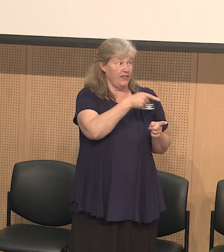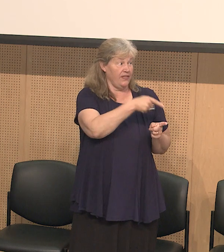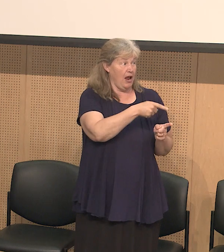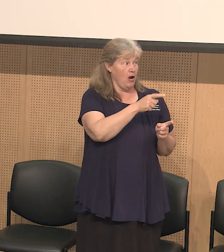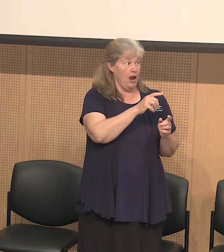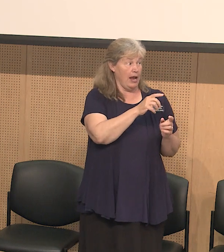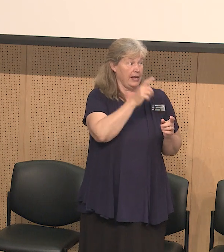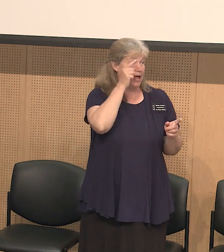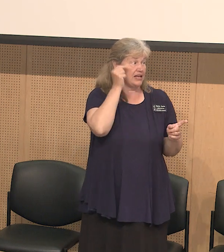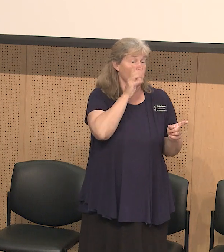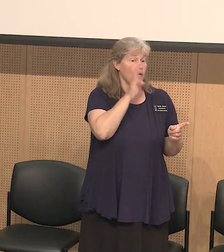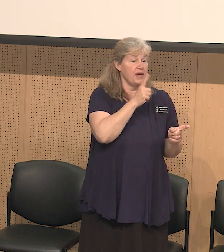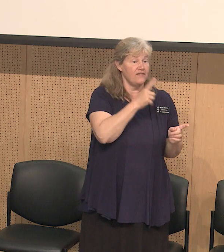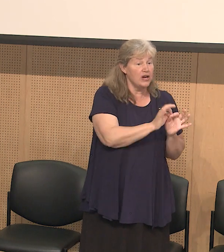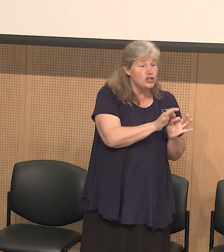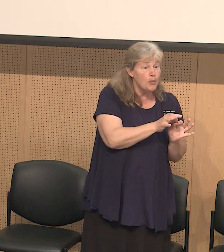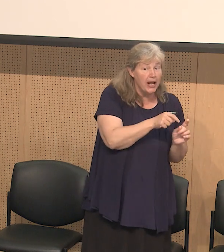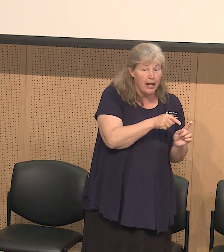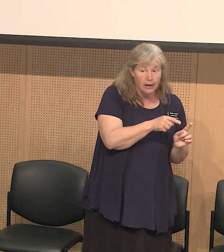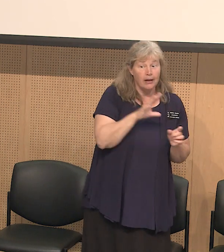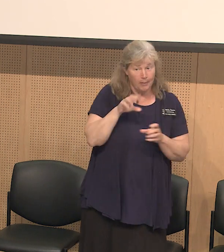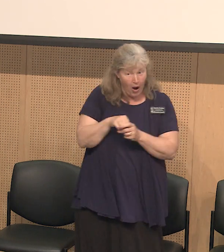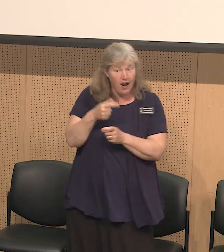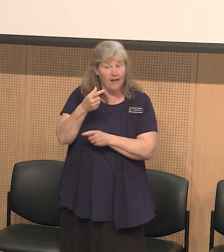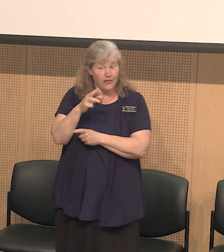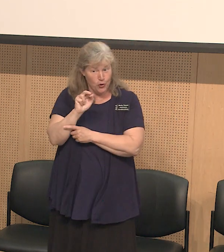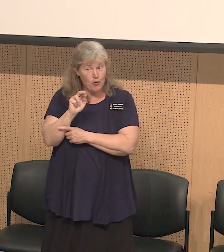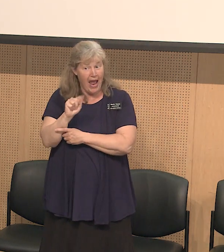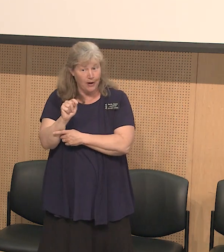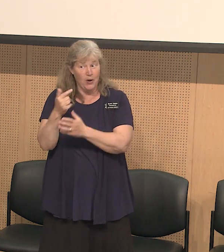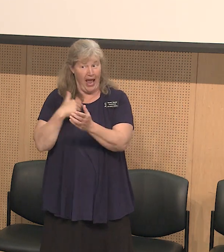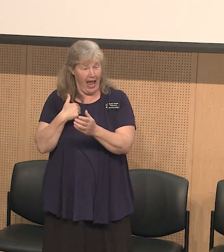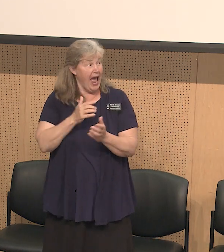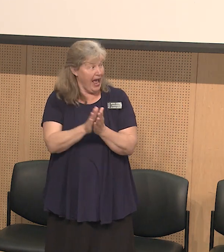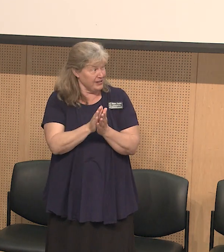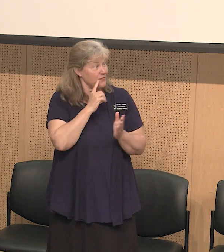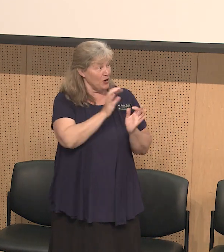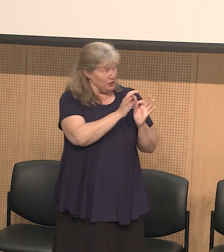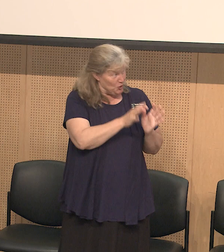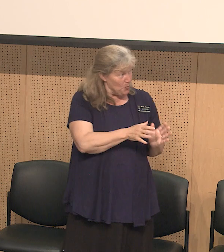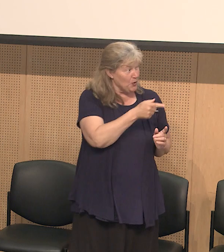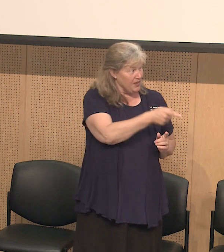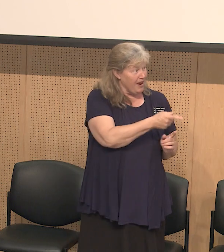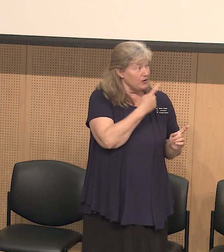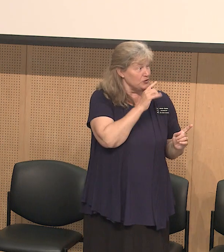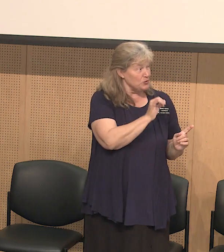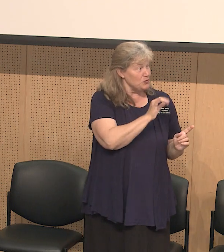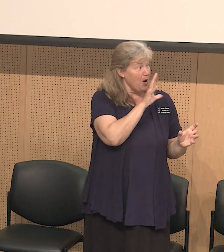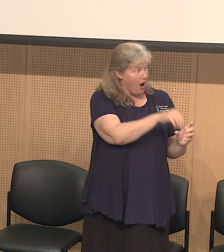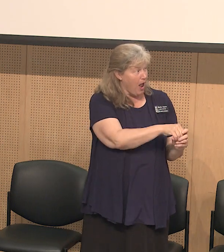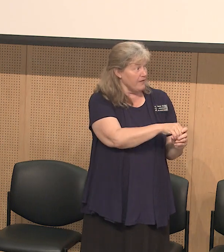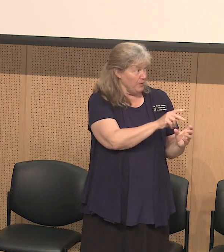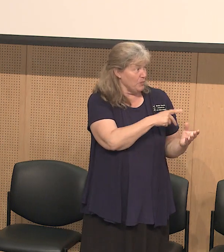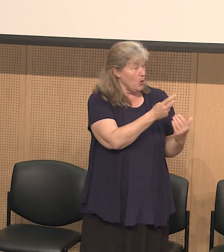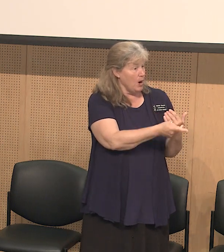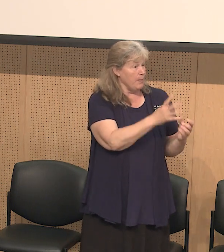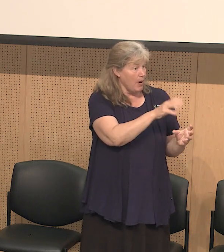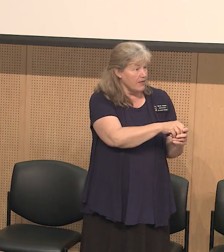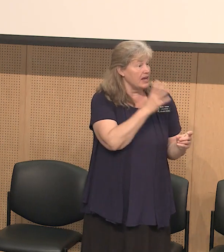we put in there is we want one interpreting student at Gallaudet to be a part of that experience and start to develop an interpreting book.